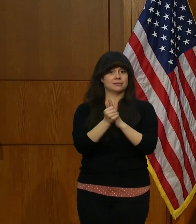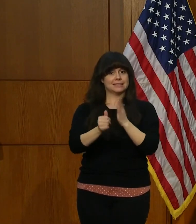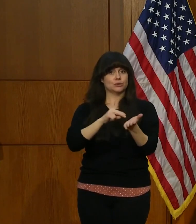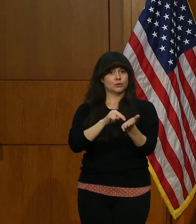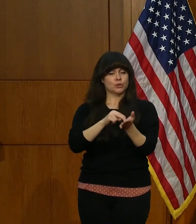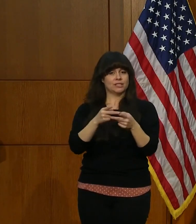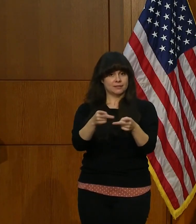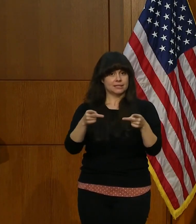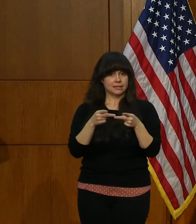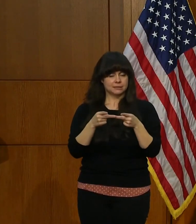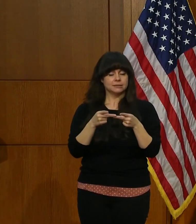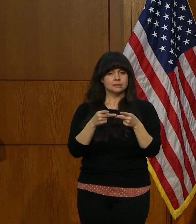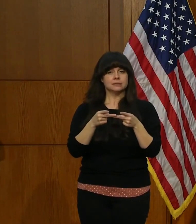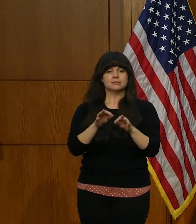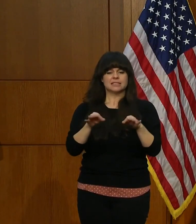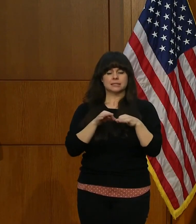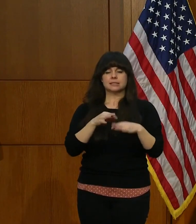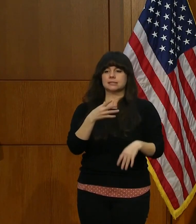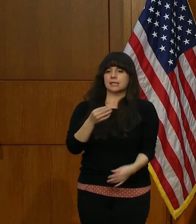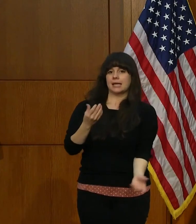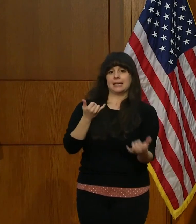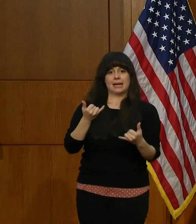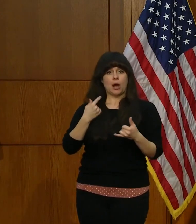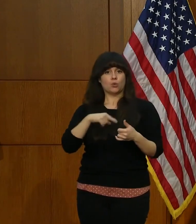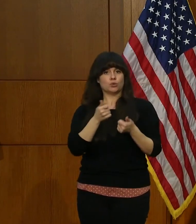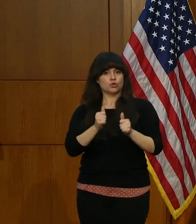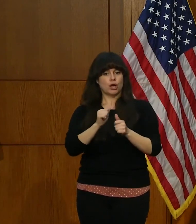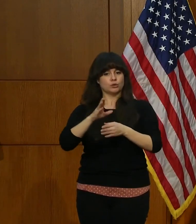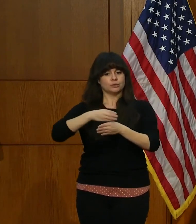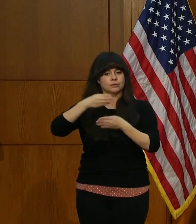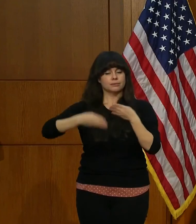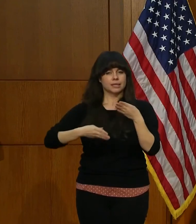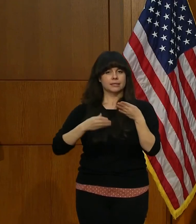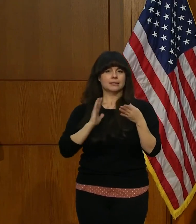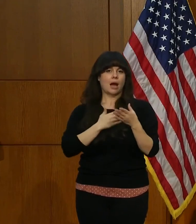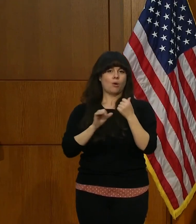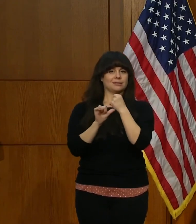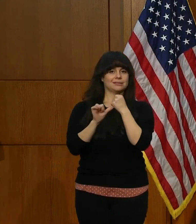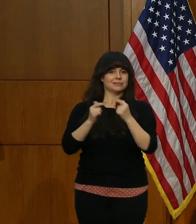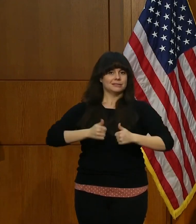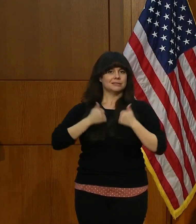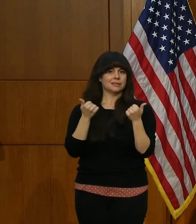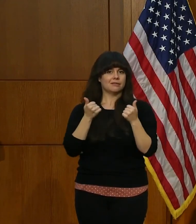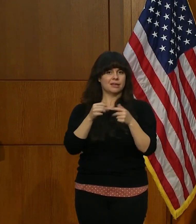COMPLETED 92 SKILLED NURSING FACILITIES. AND ARE IN THE